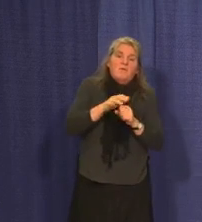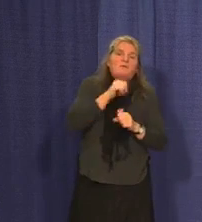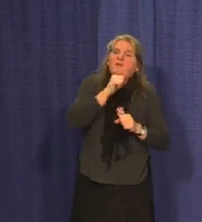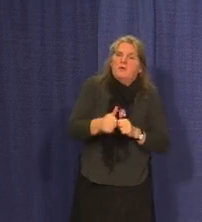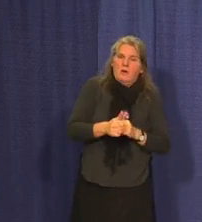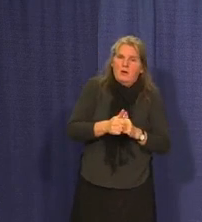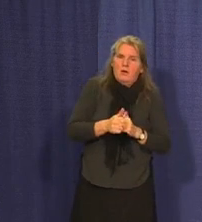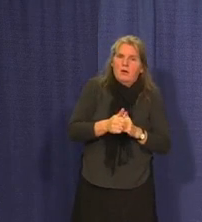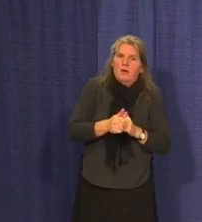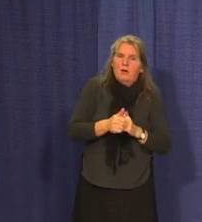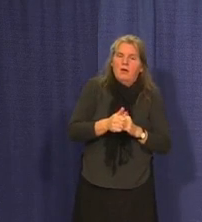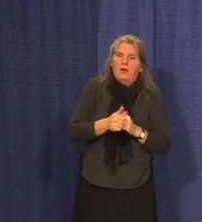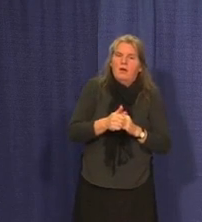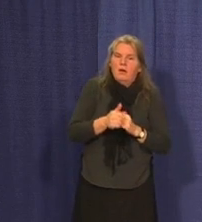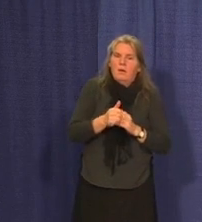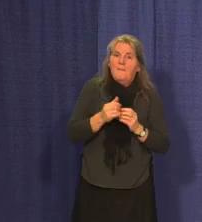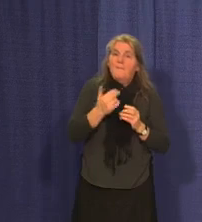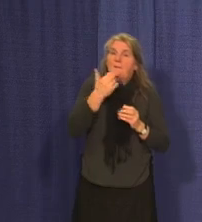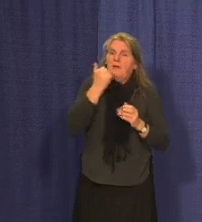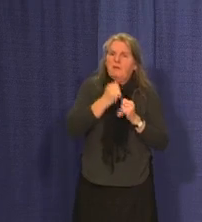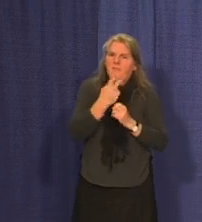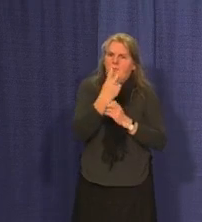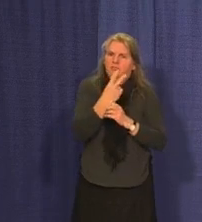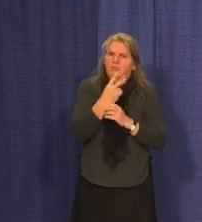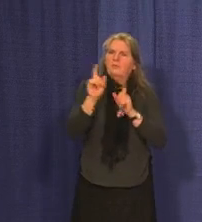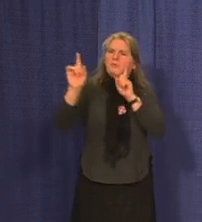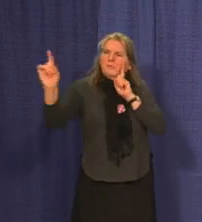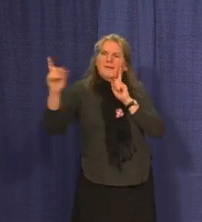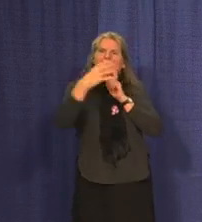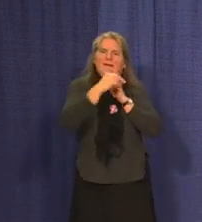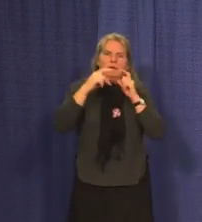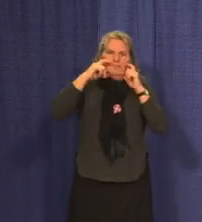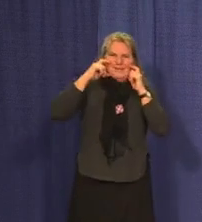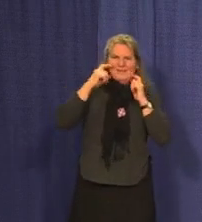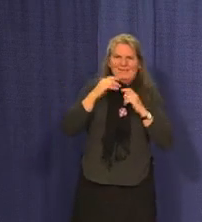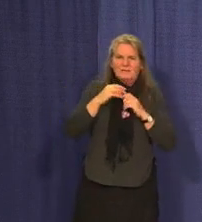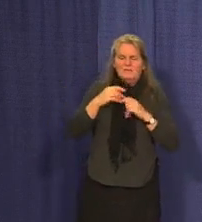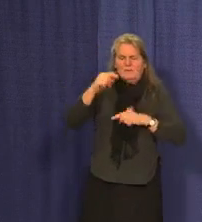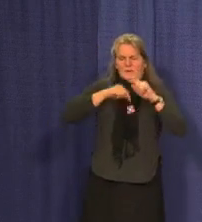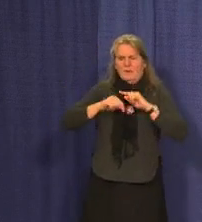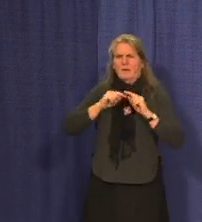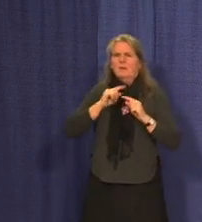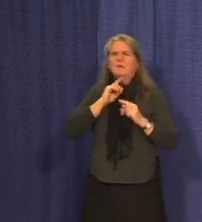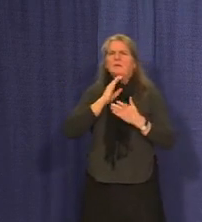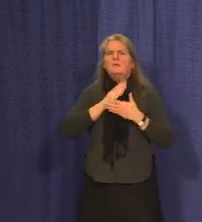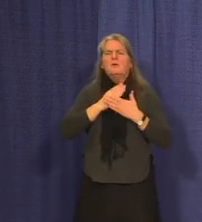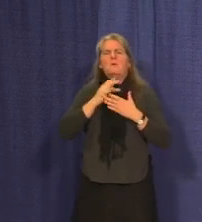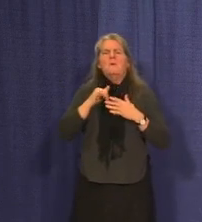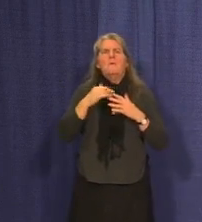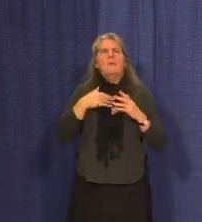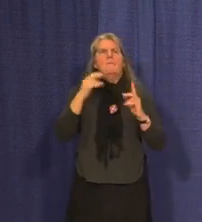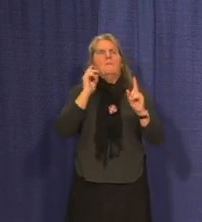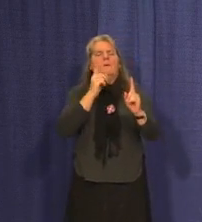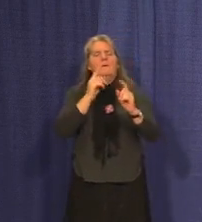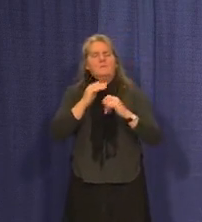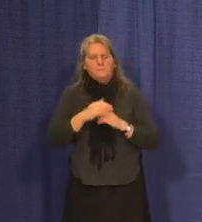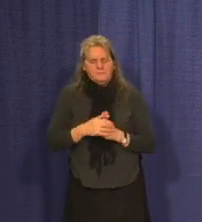Masks are that additional layer. We have to go back to those basics. The second thing is, this is exactly to the point I was just